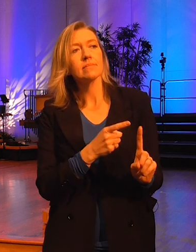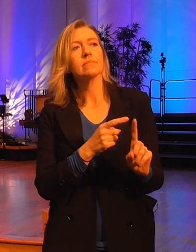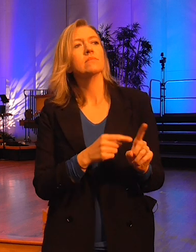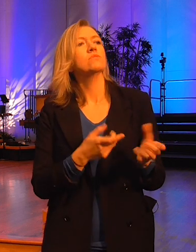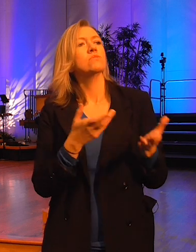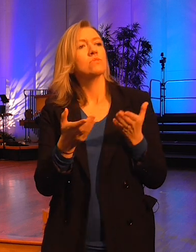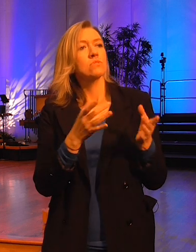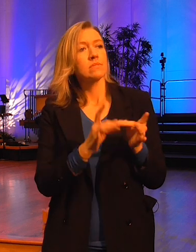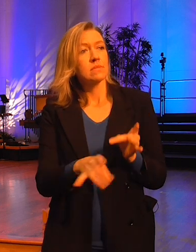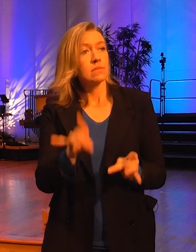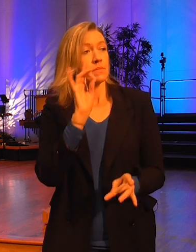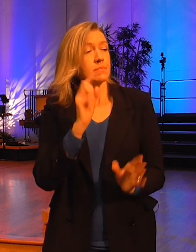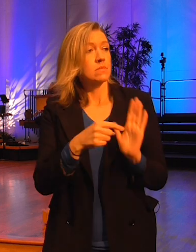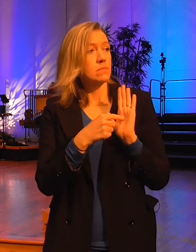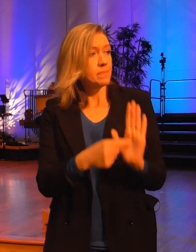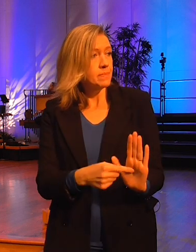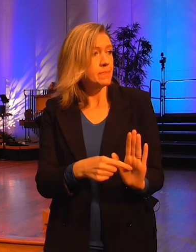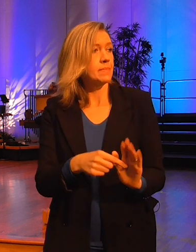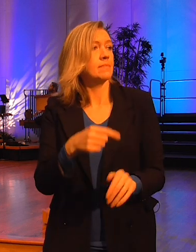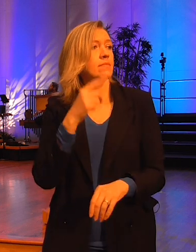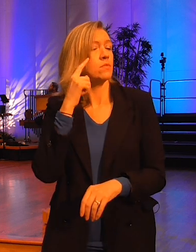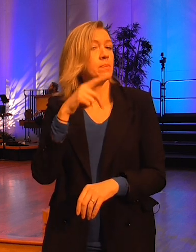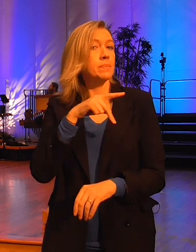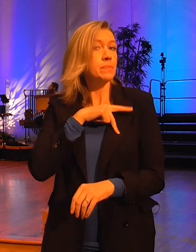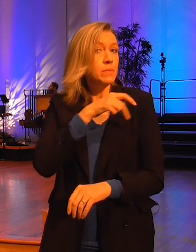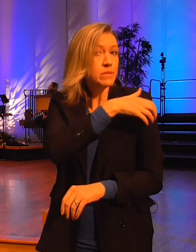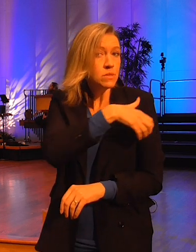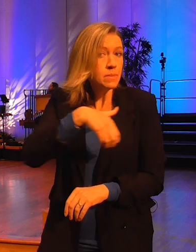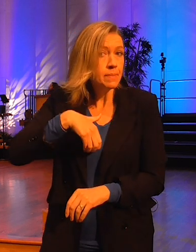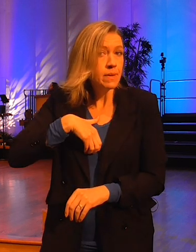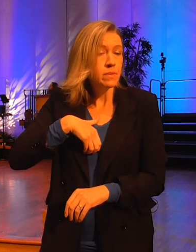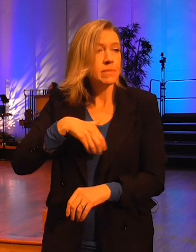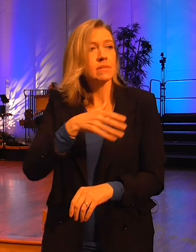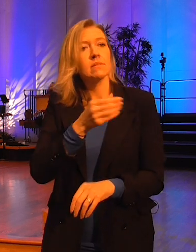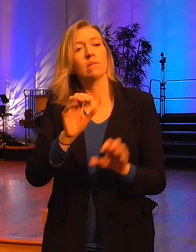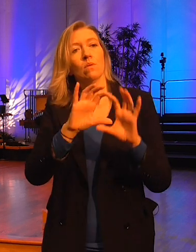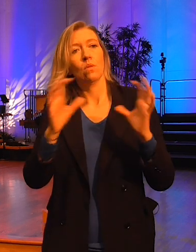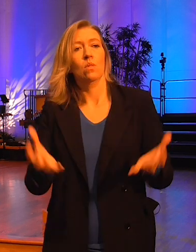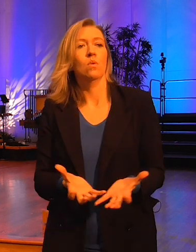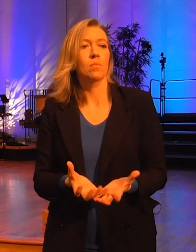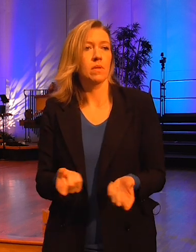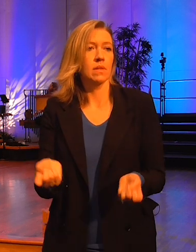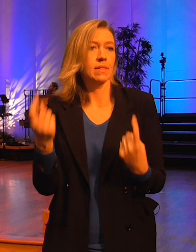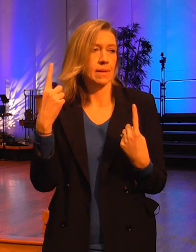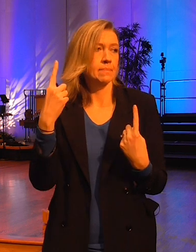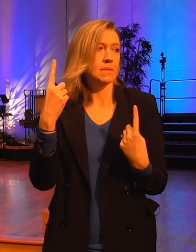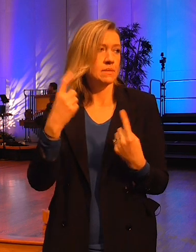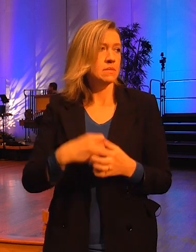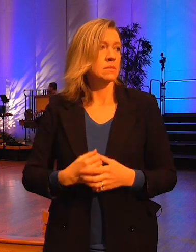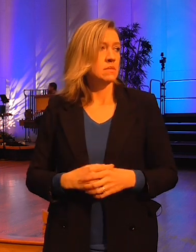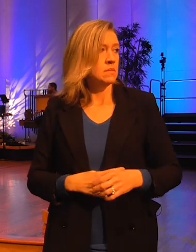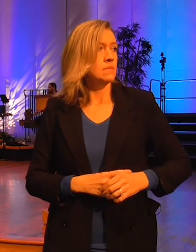to serve as a spiritual Beacon for personal empowerment and Global Enlightenment uh we're